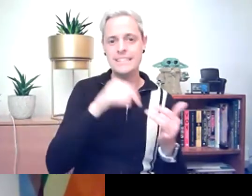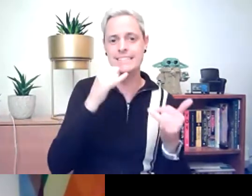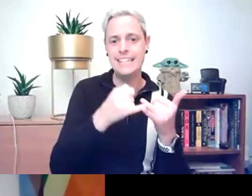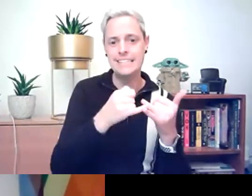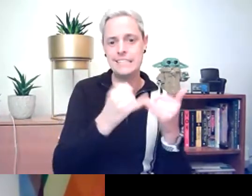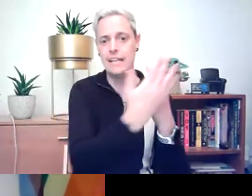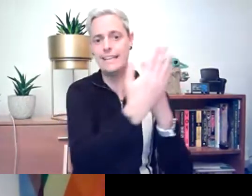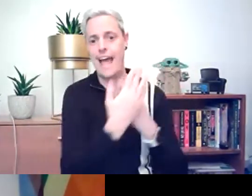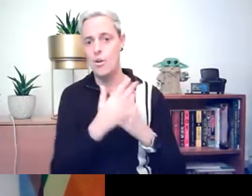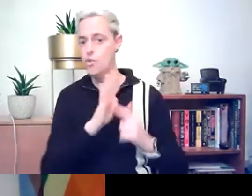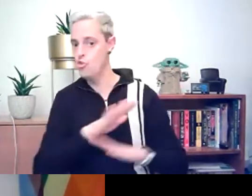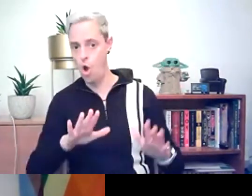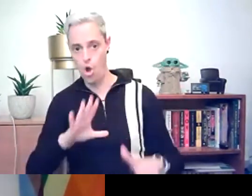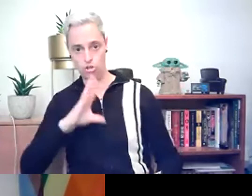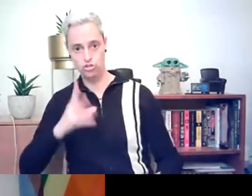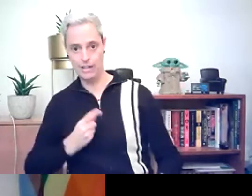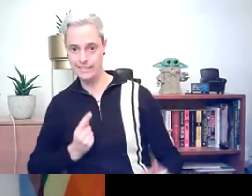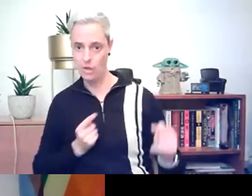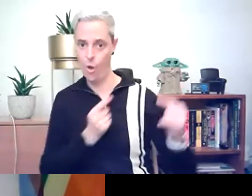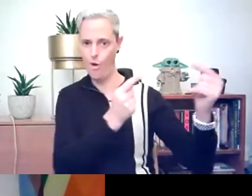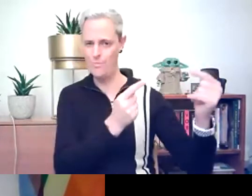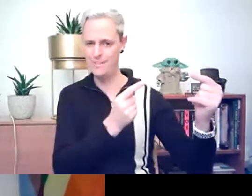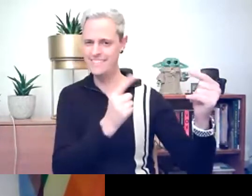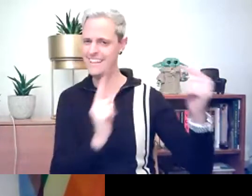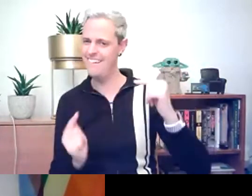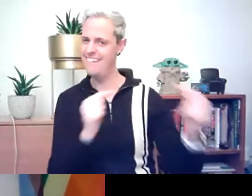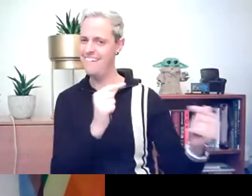18:55:48 I'm much more in favor of doing away with all of that, and focusing on informed